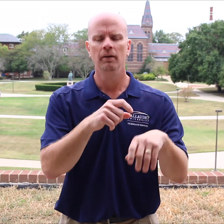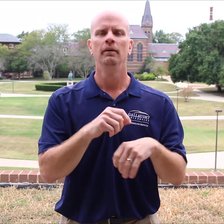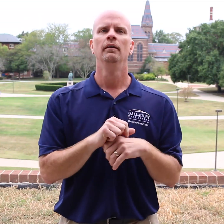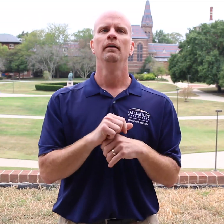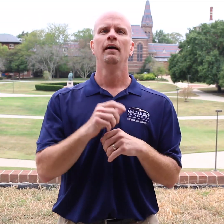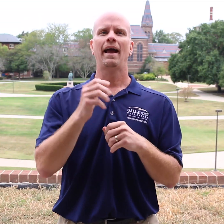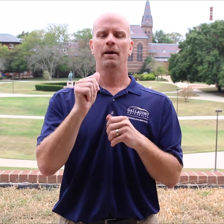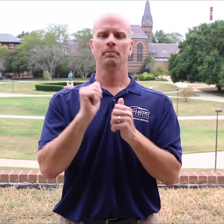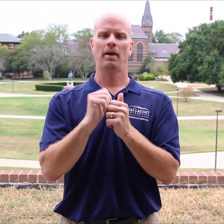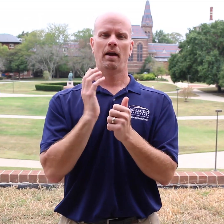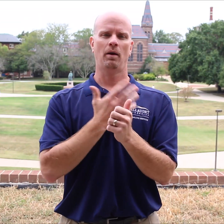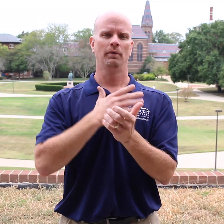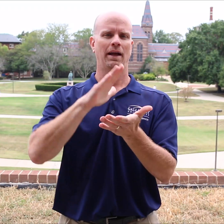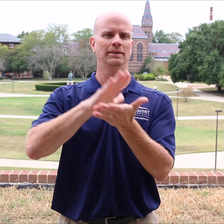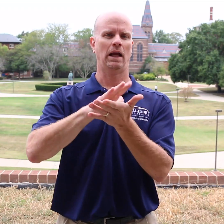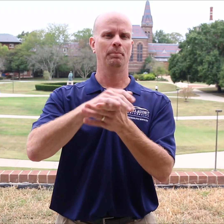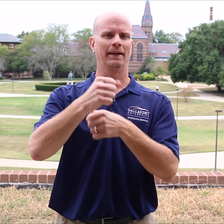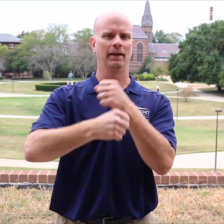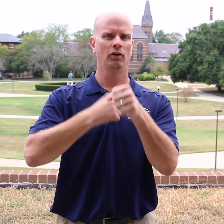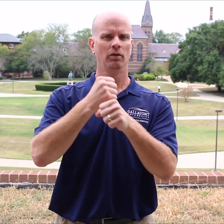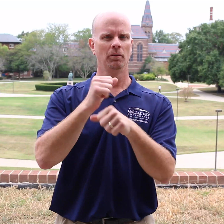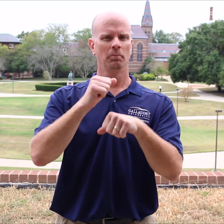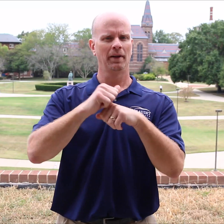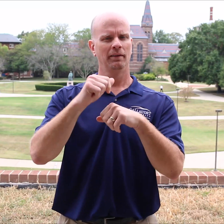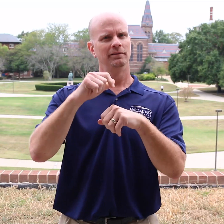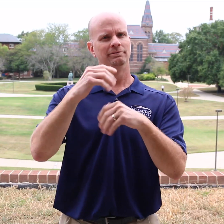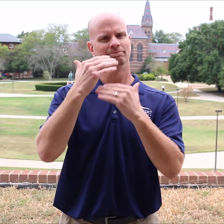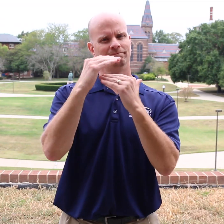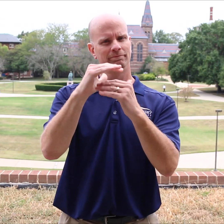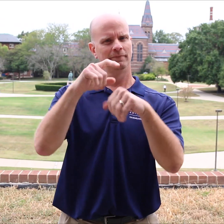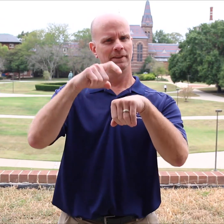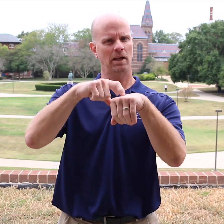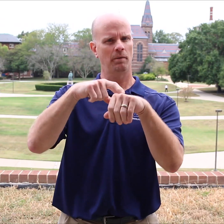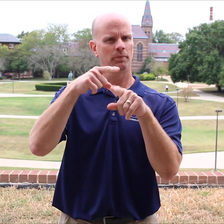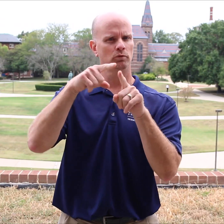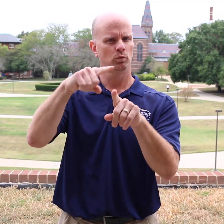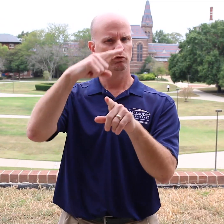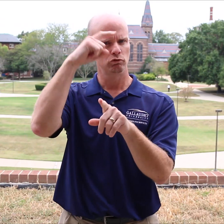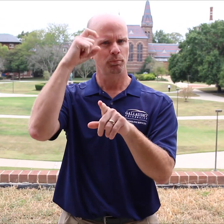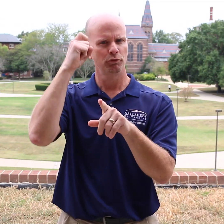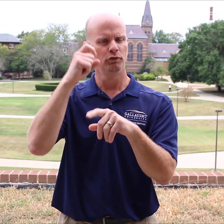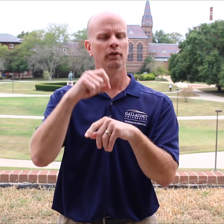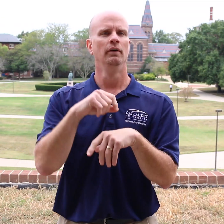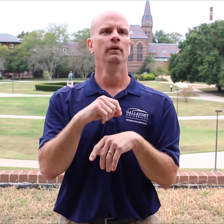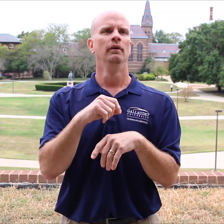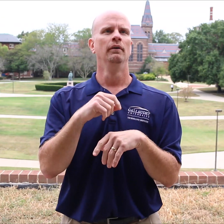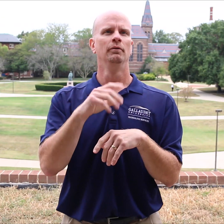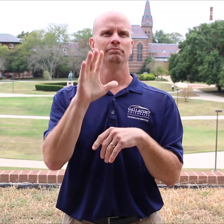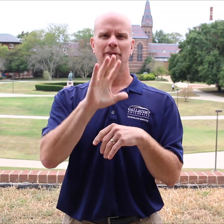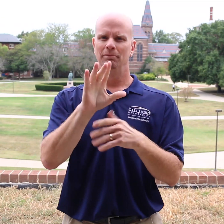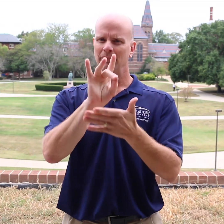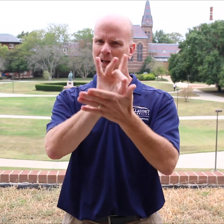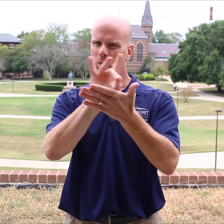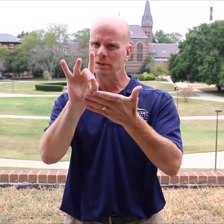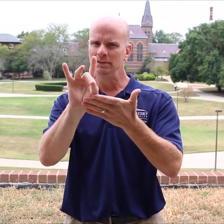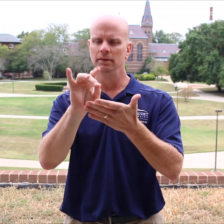we were able to acquire more. And with our academic year and limited time that we had during the summer--